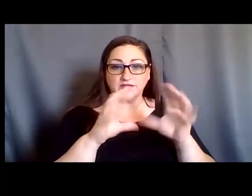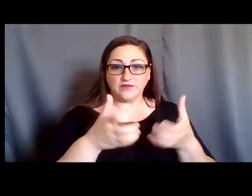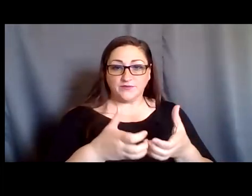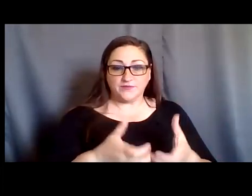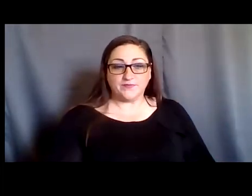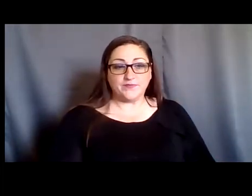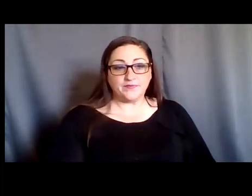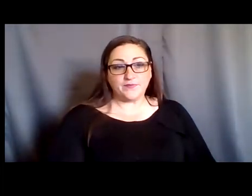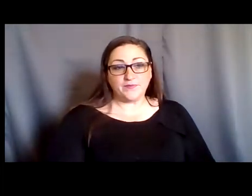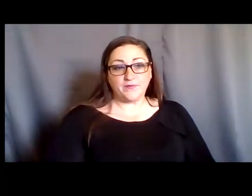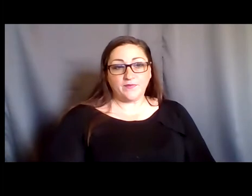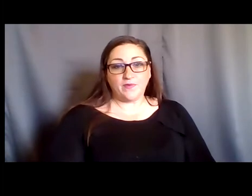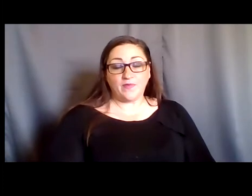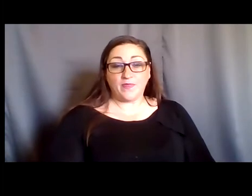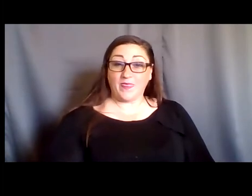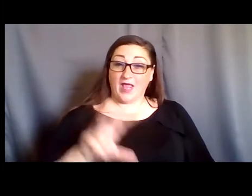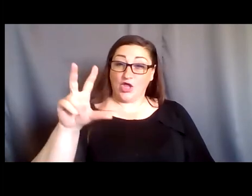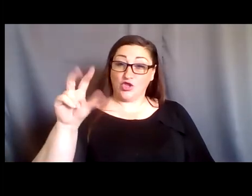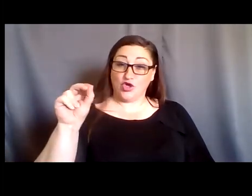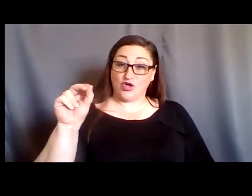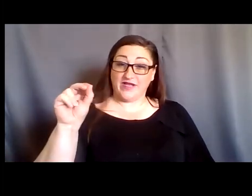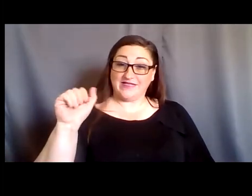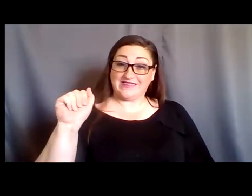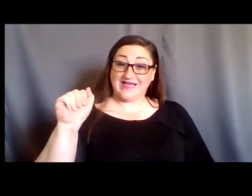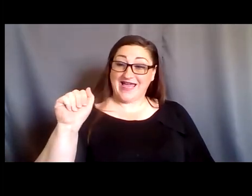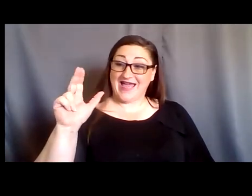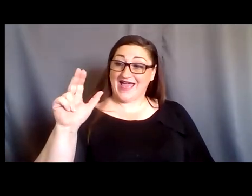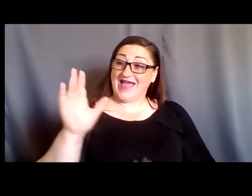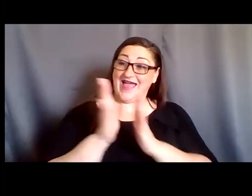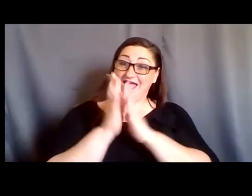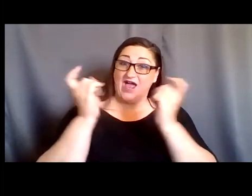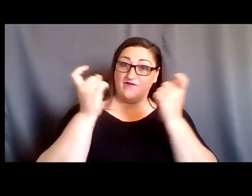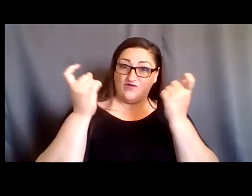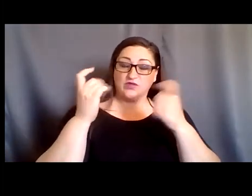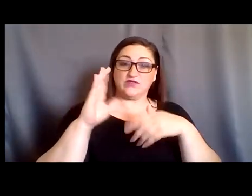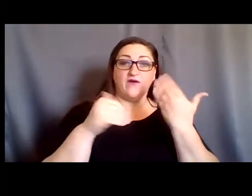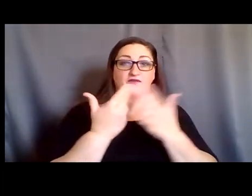the 30th anniversary of the enactment of the Americans with Disabilities Act,